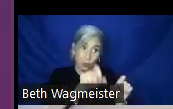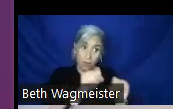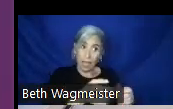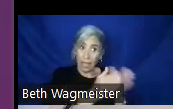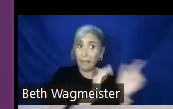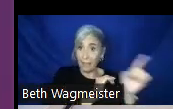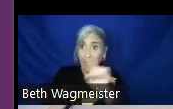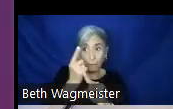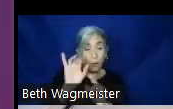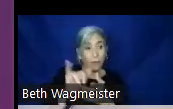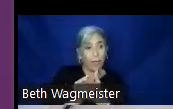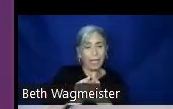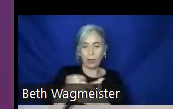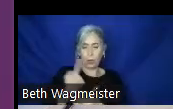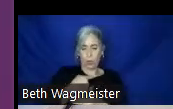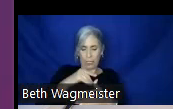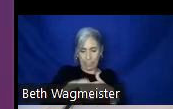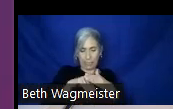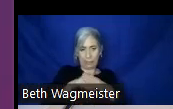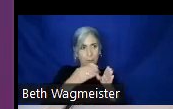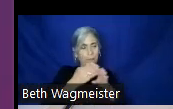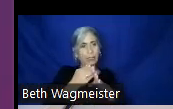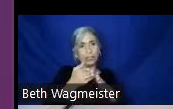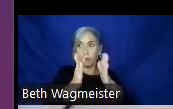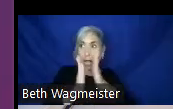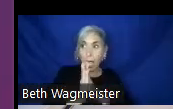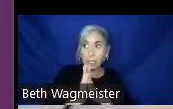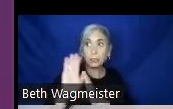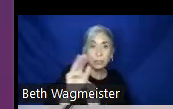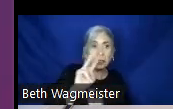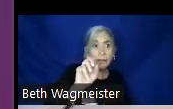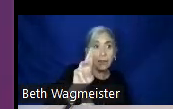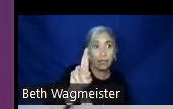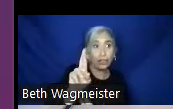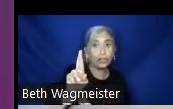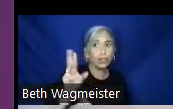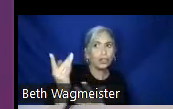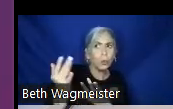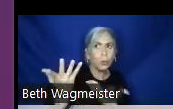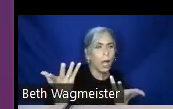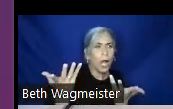if we as accessibility professionals ask the vendors, then, yeah, that can help